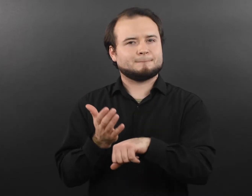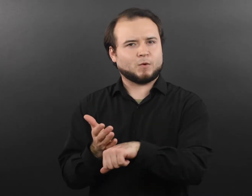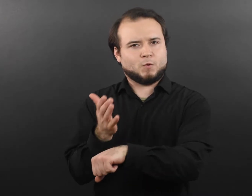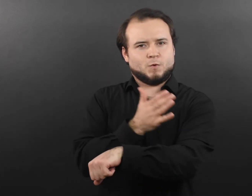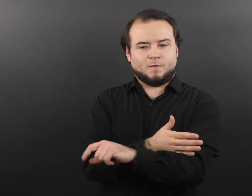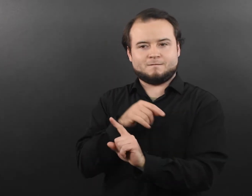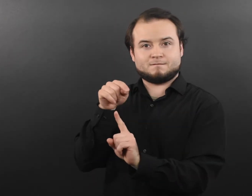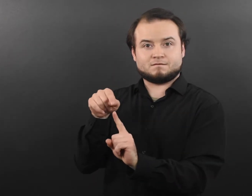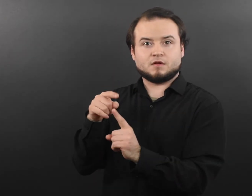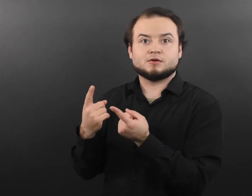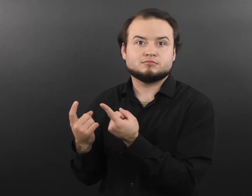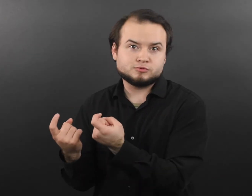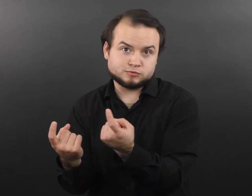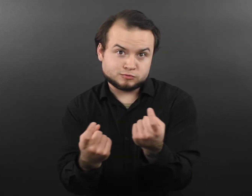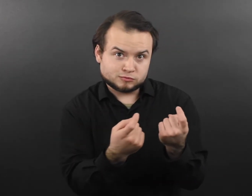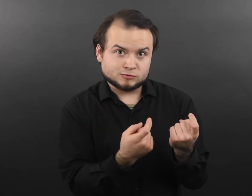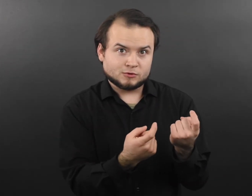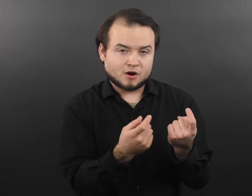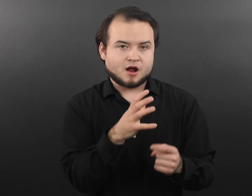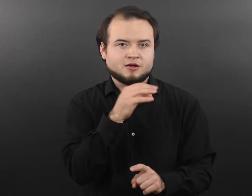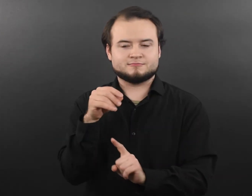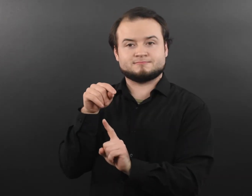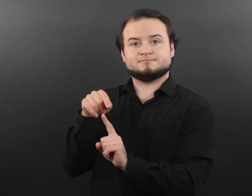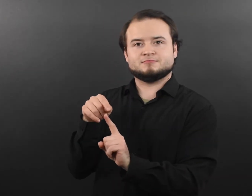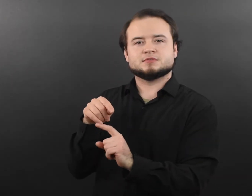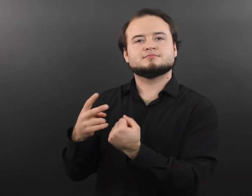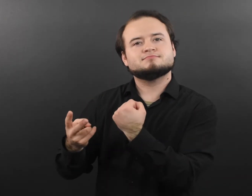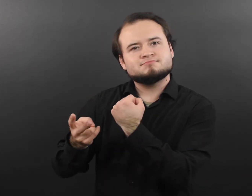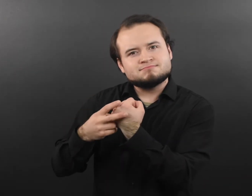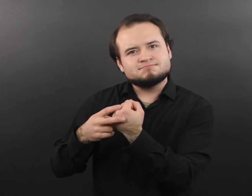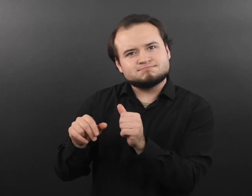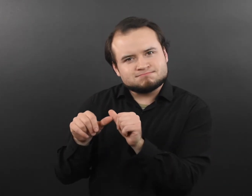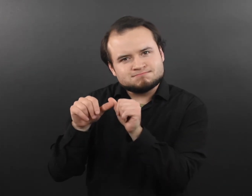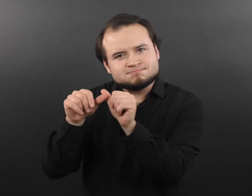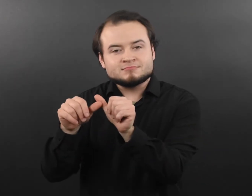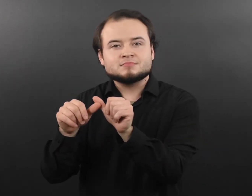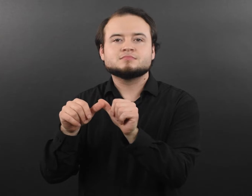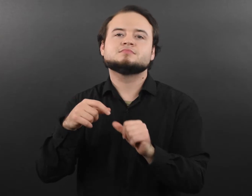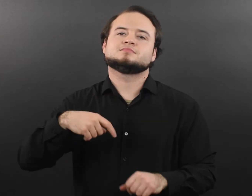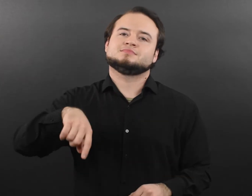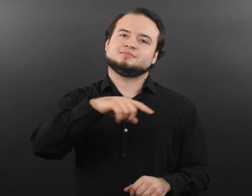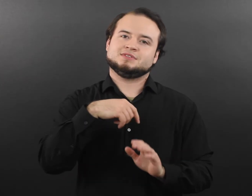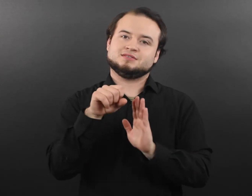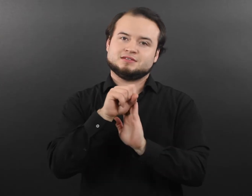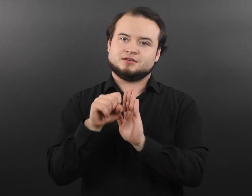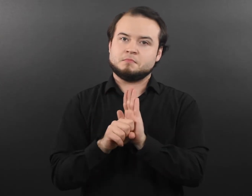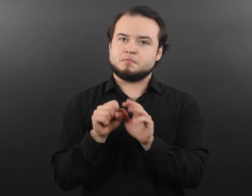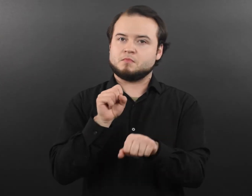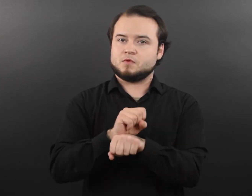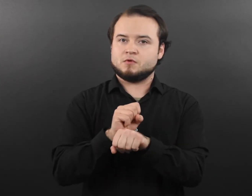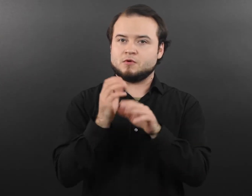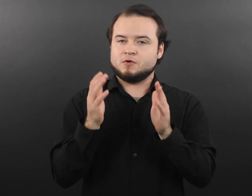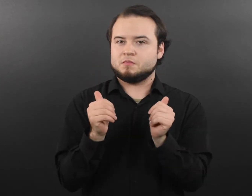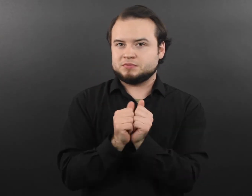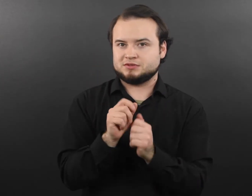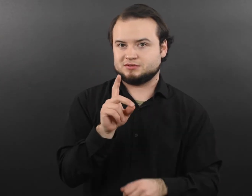recruitment and retention of state employees with disabilities.